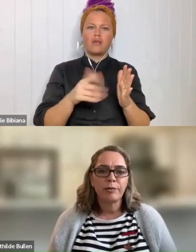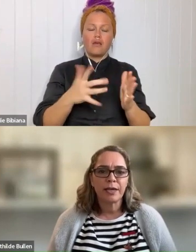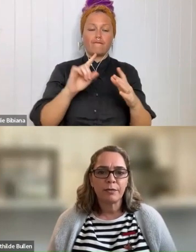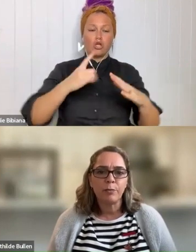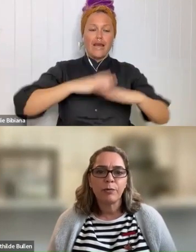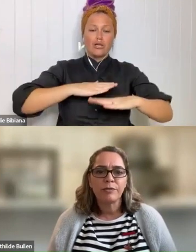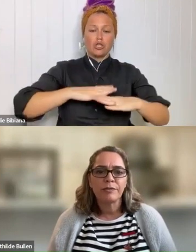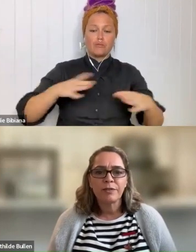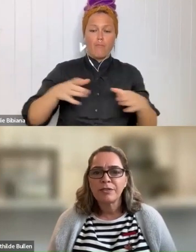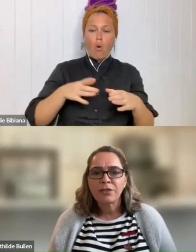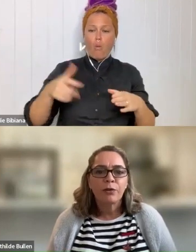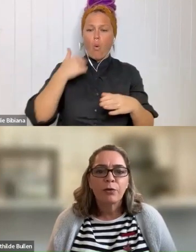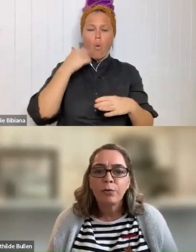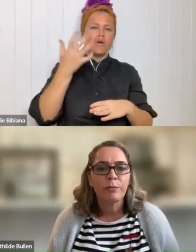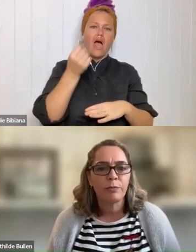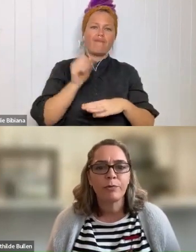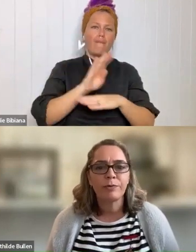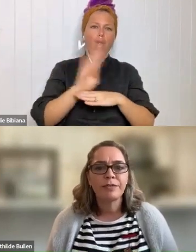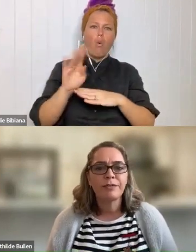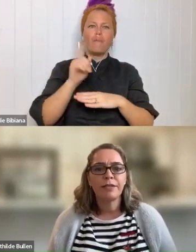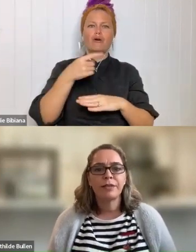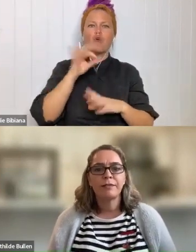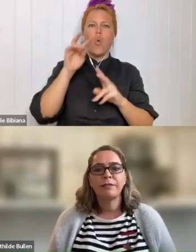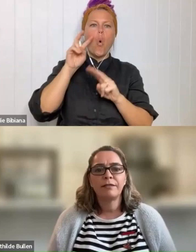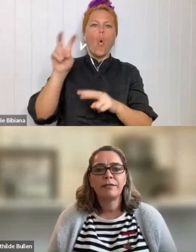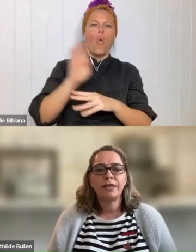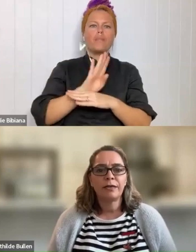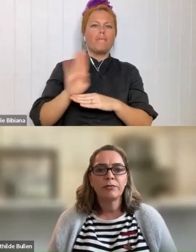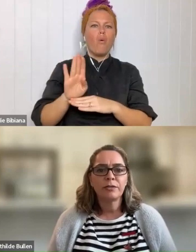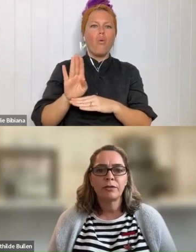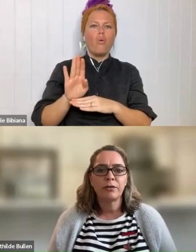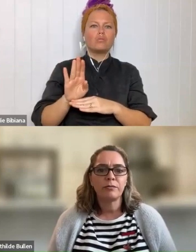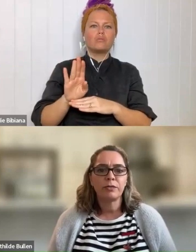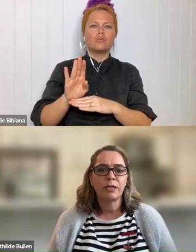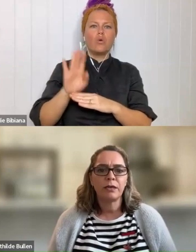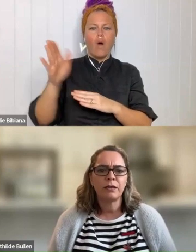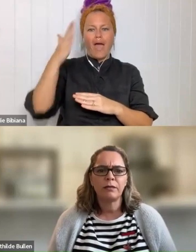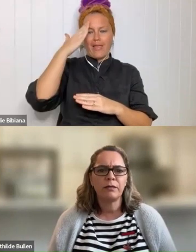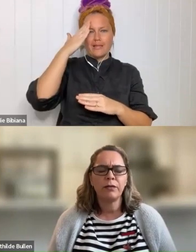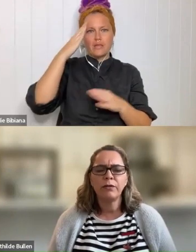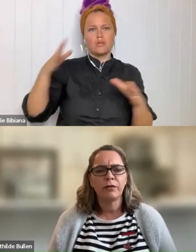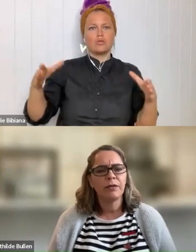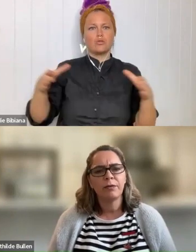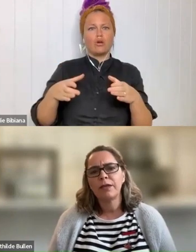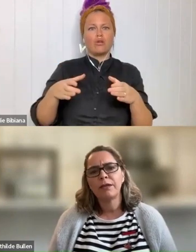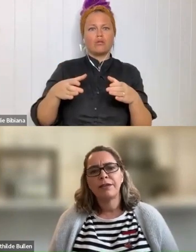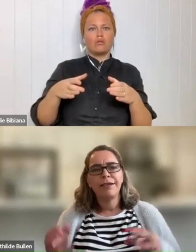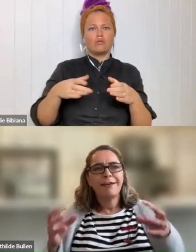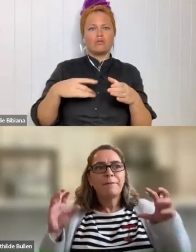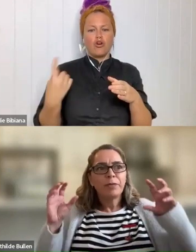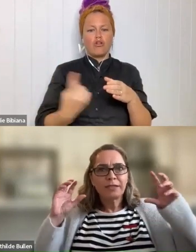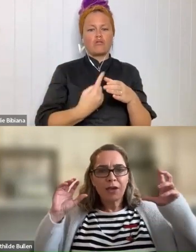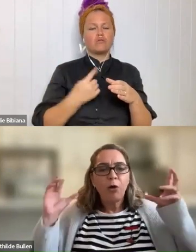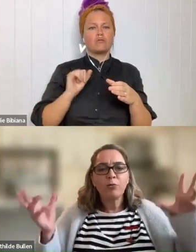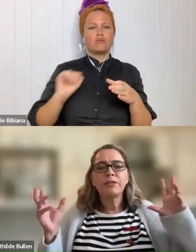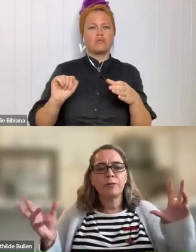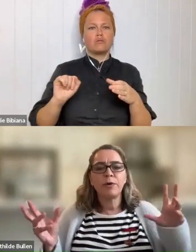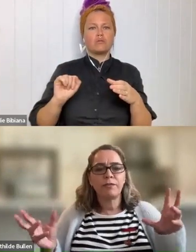always had boards, we just don't call them boards. They're the eldest circles there, you know that. It's a whole different way